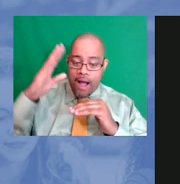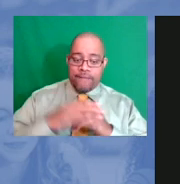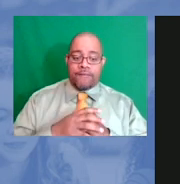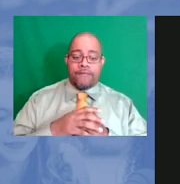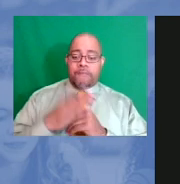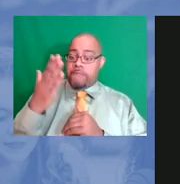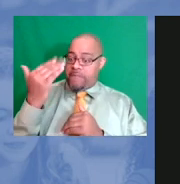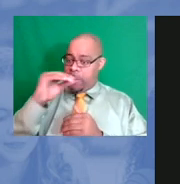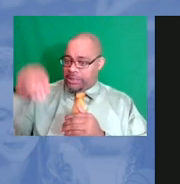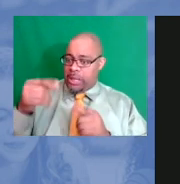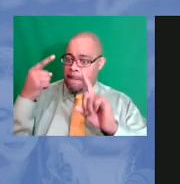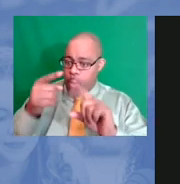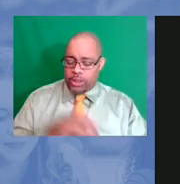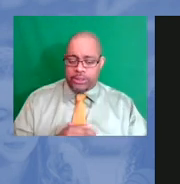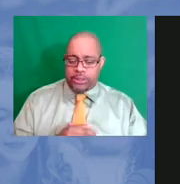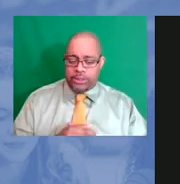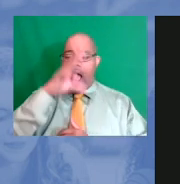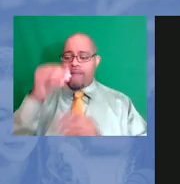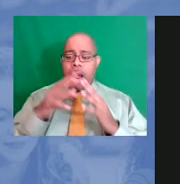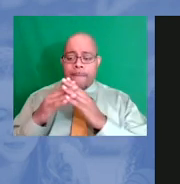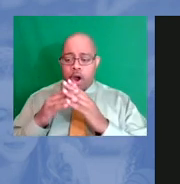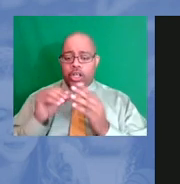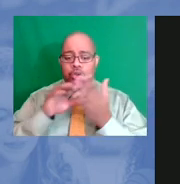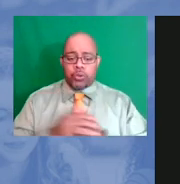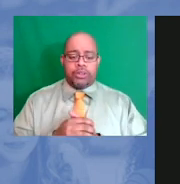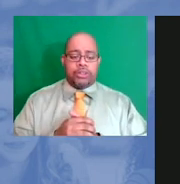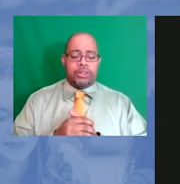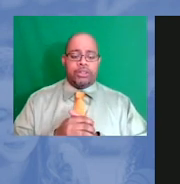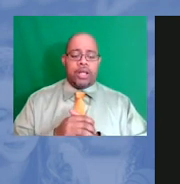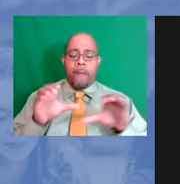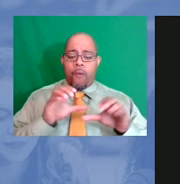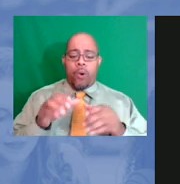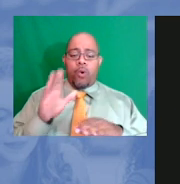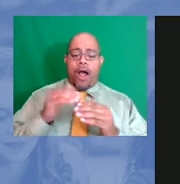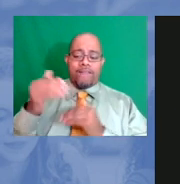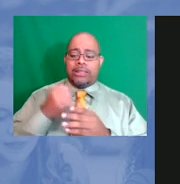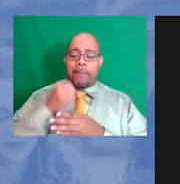OUR AFRICAN AMERICAN STUDENTS PERFORMANCE ON ADVANCED PLACEMENT HAS INCREASED BY 14%